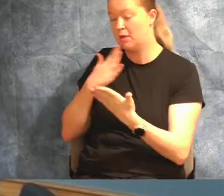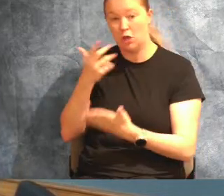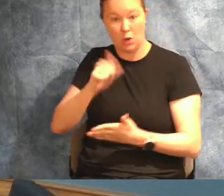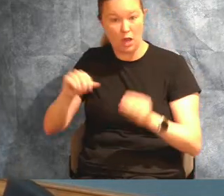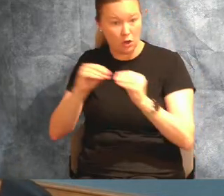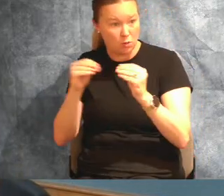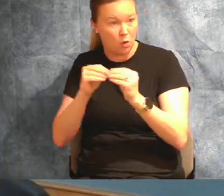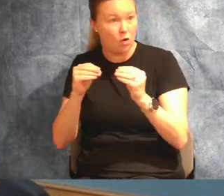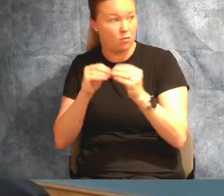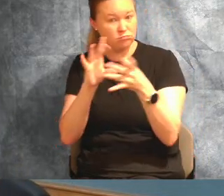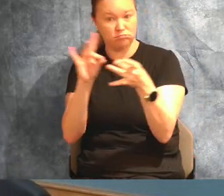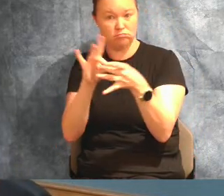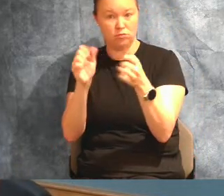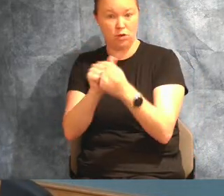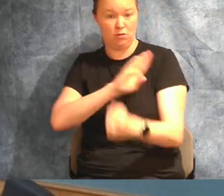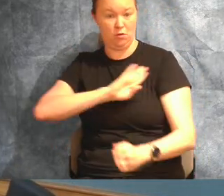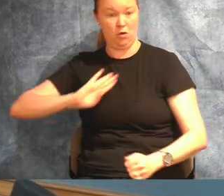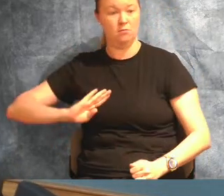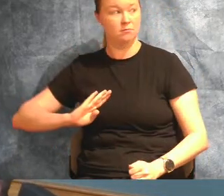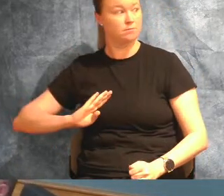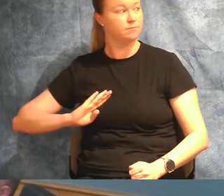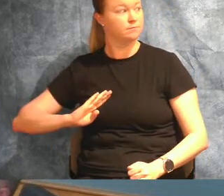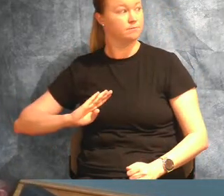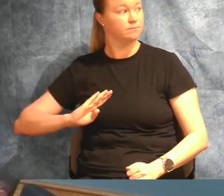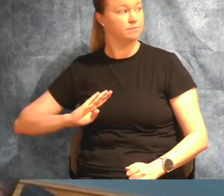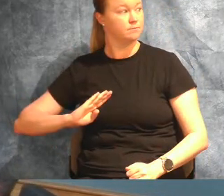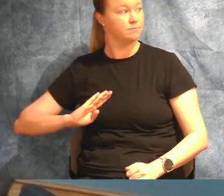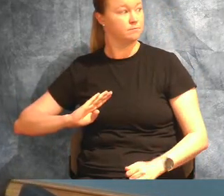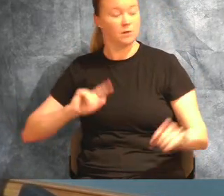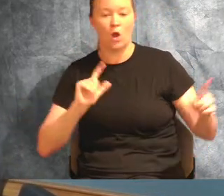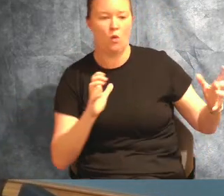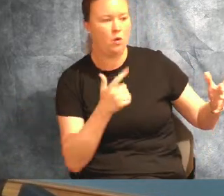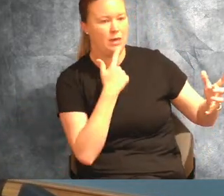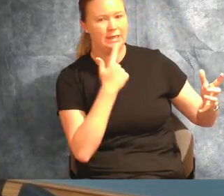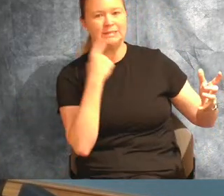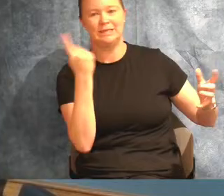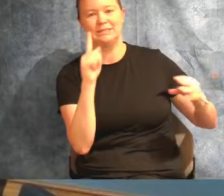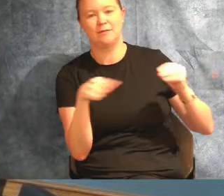come before the Board? I'd like to make them Oh, I just wanted to say something about John. You